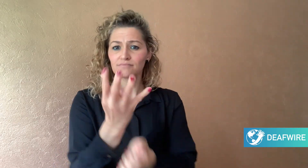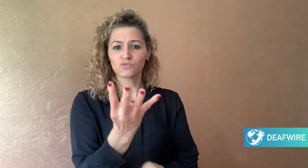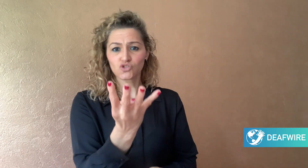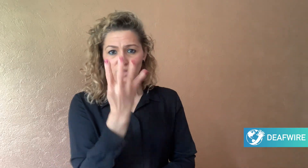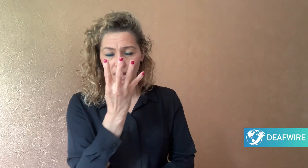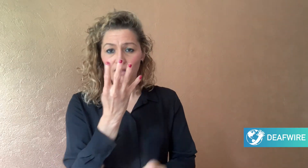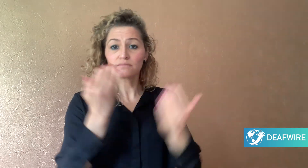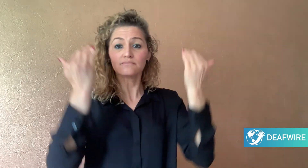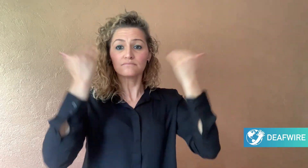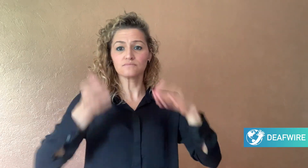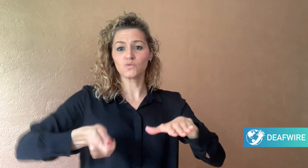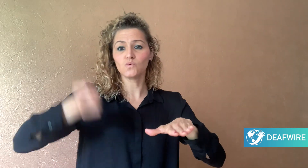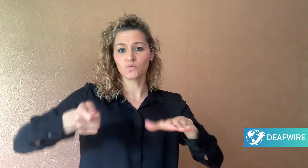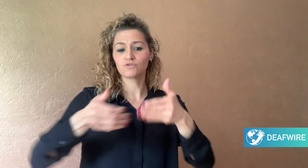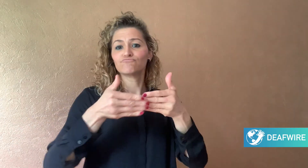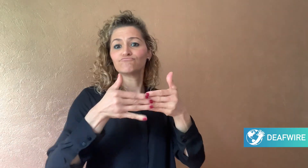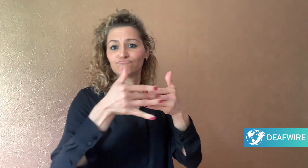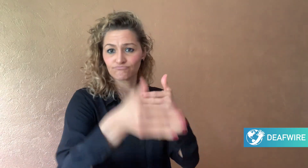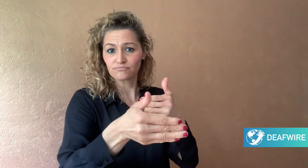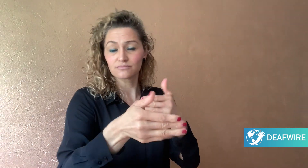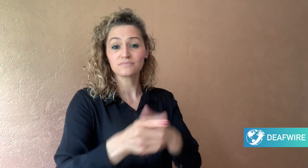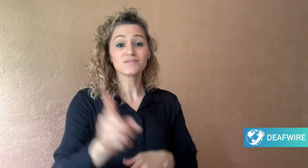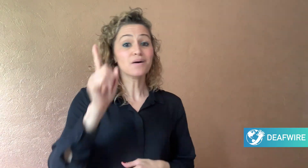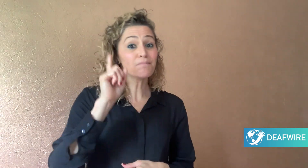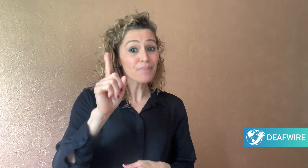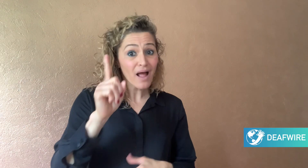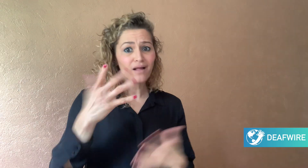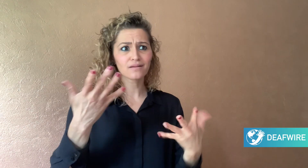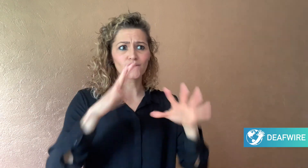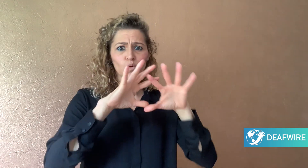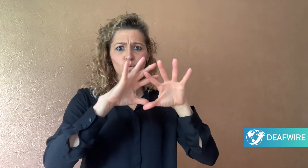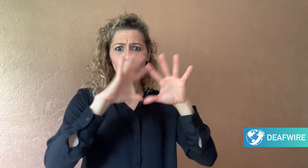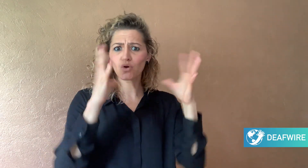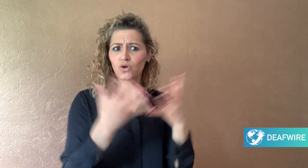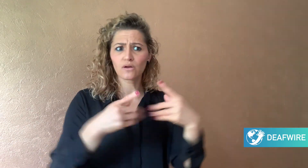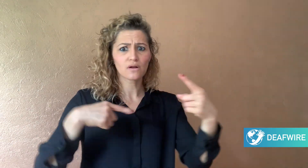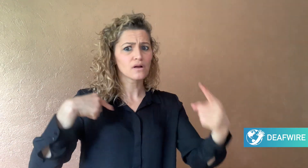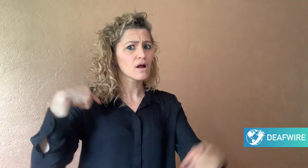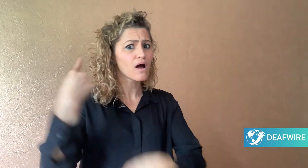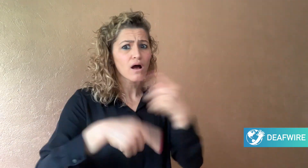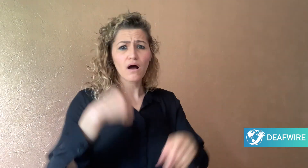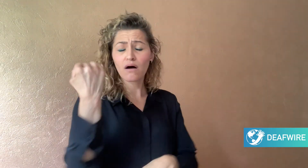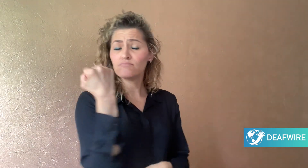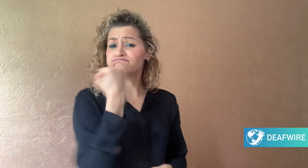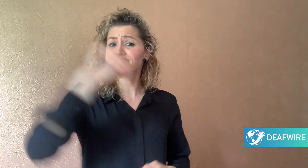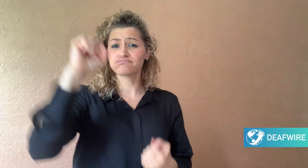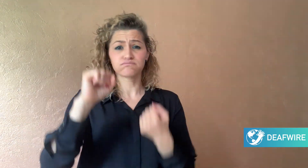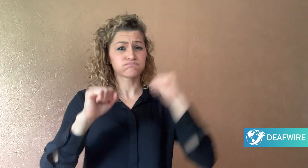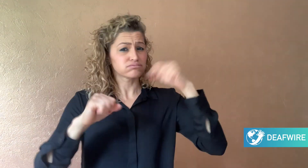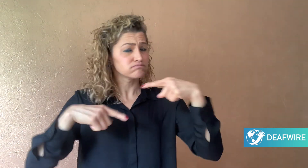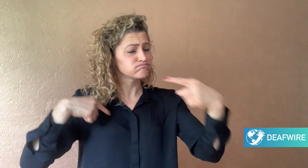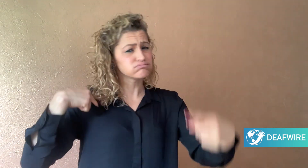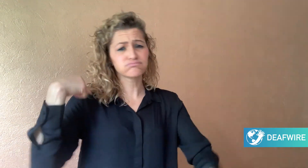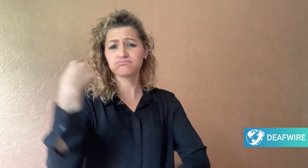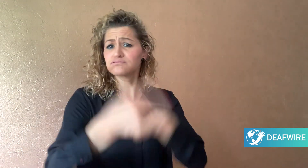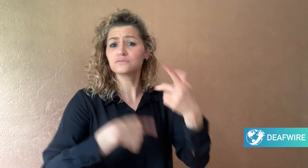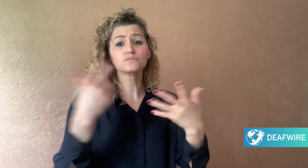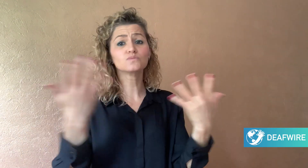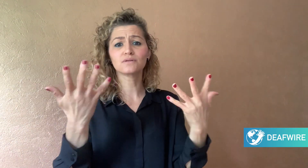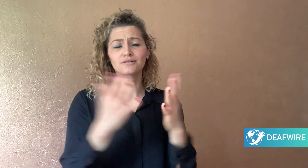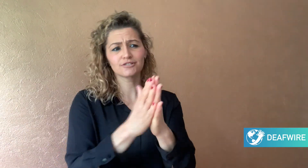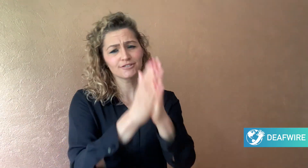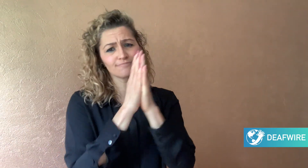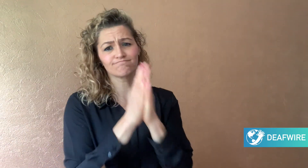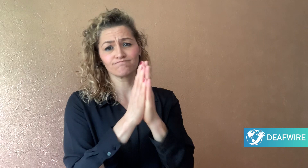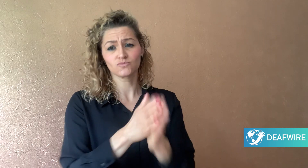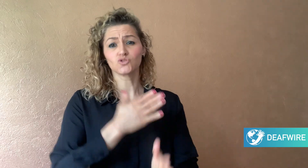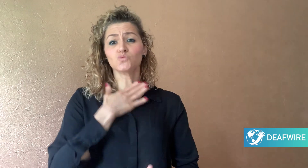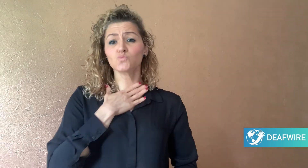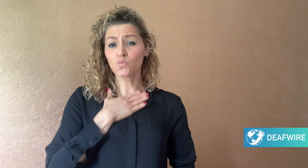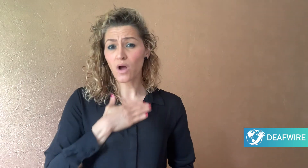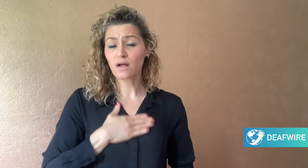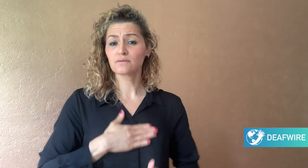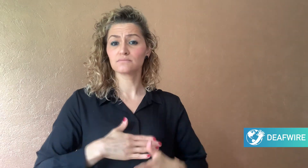charges have been brought against all four police officers,